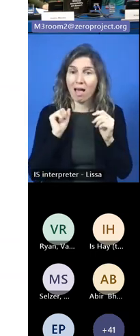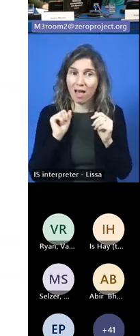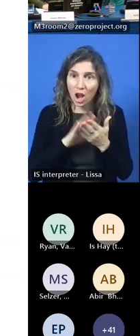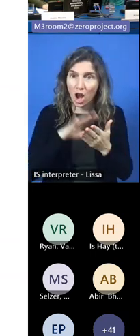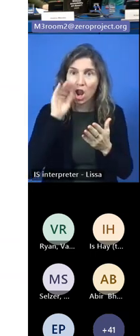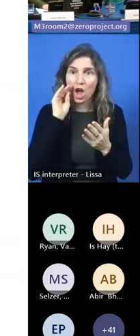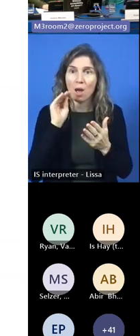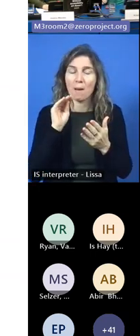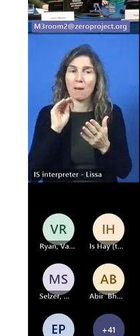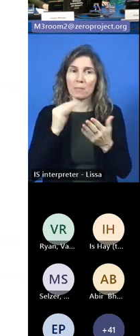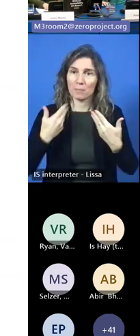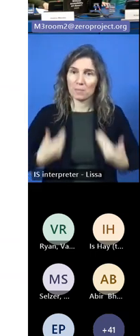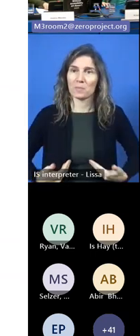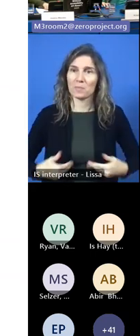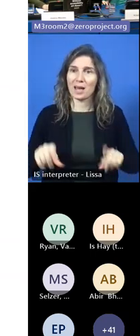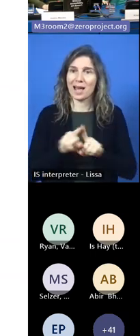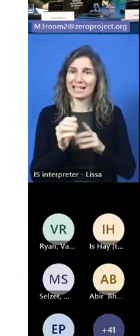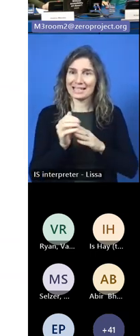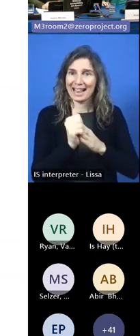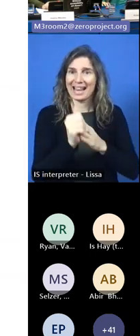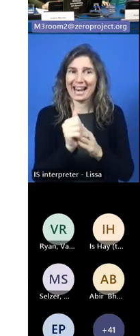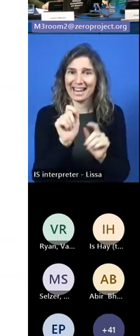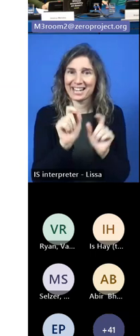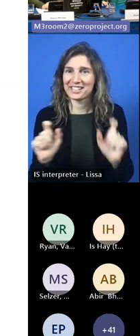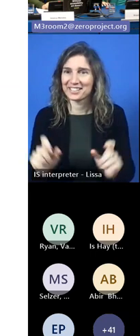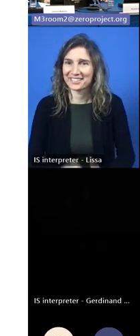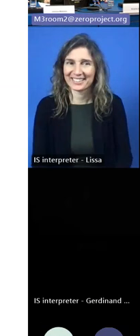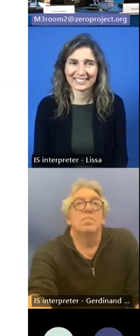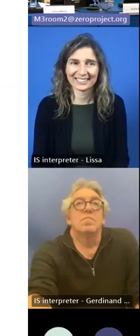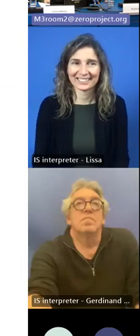Thank you so much, this is amazing, I know that we are out of time,